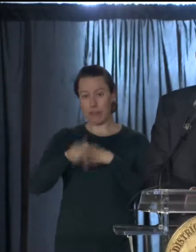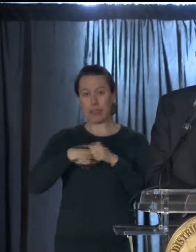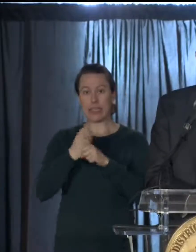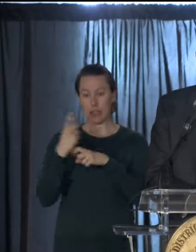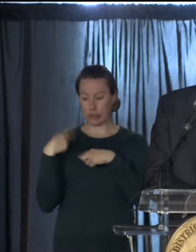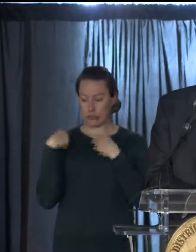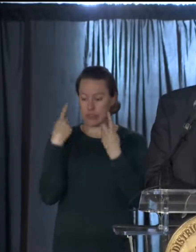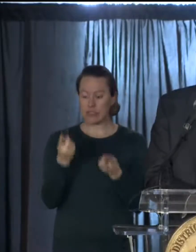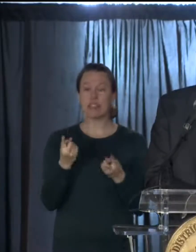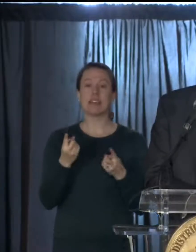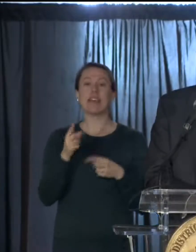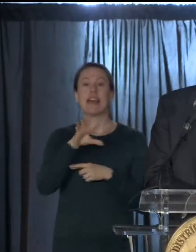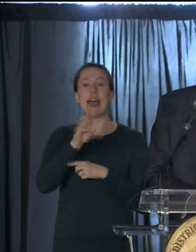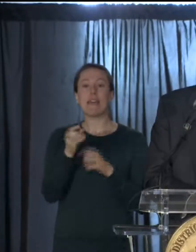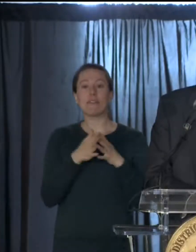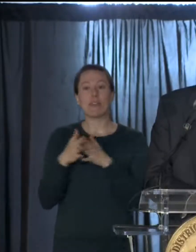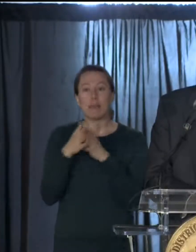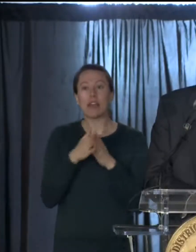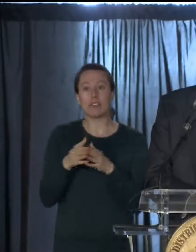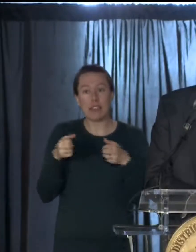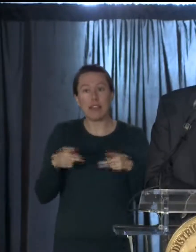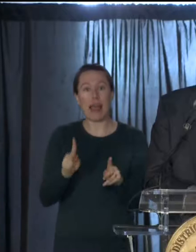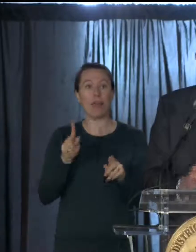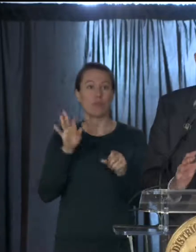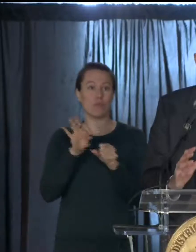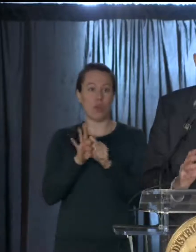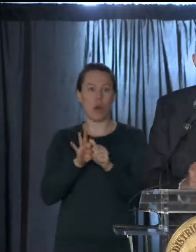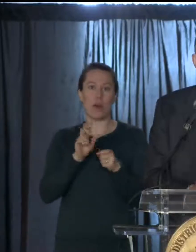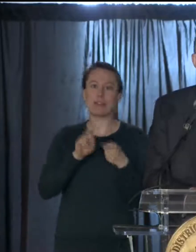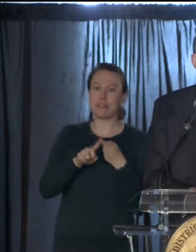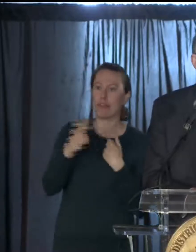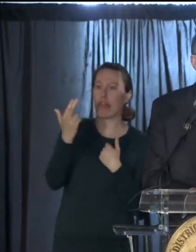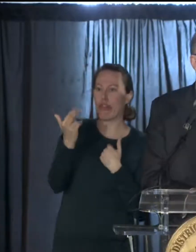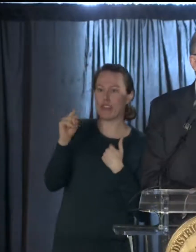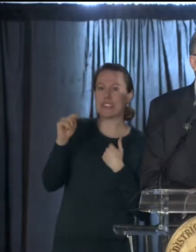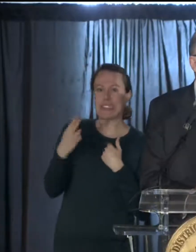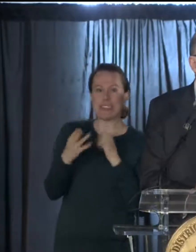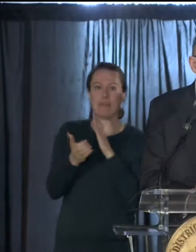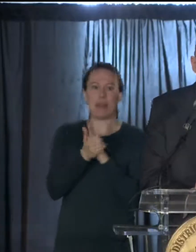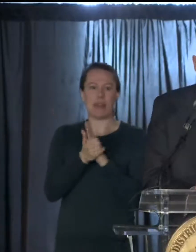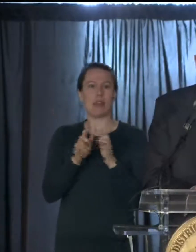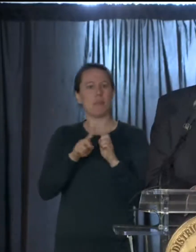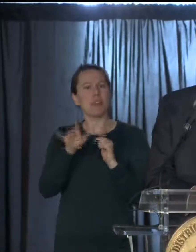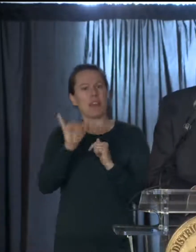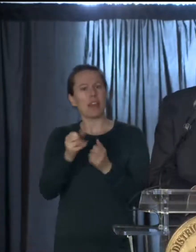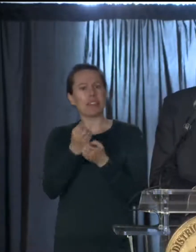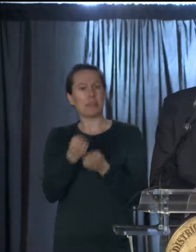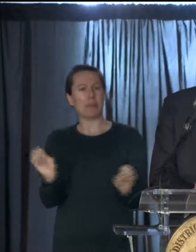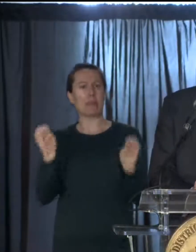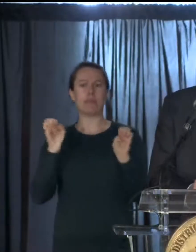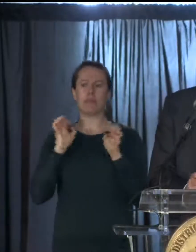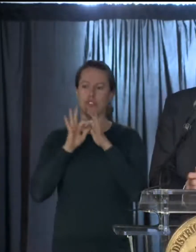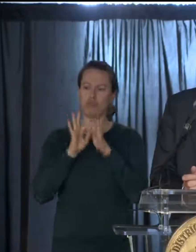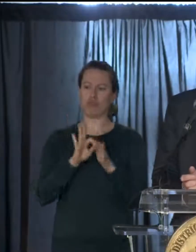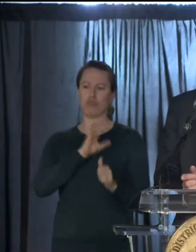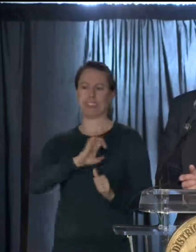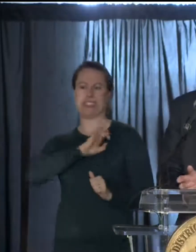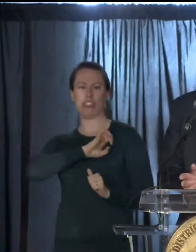RIGHT TO VOTE UNTIL THE 13TH AMENDMENT BUT STILL THAT IS WHAT EMANCIPATION IS ABOUT, IT IS ABOUT CITIZENSHIP SO TODAY IS AN